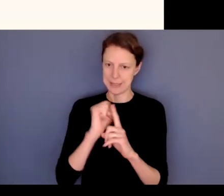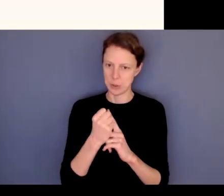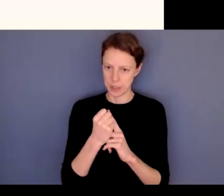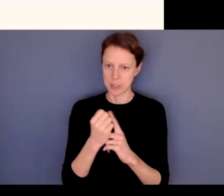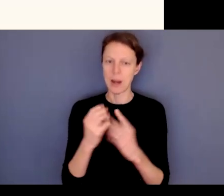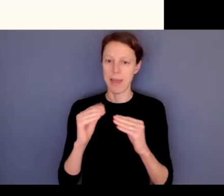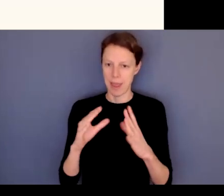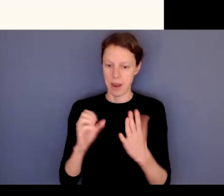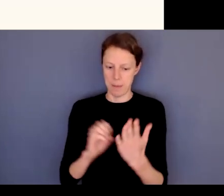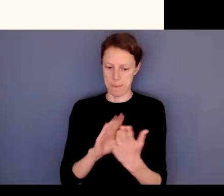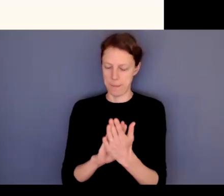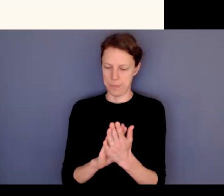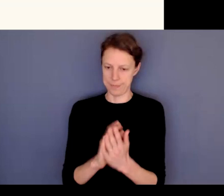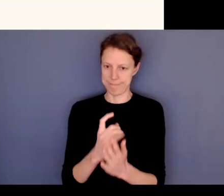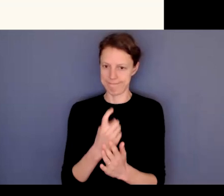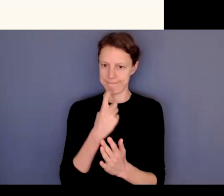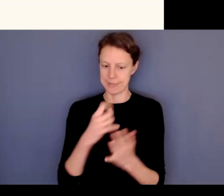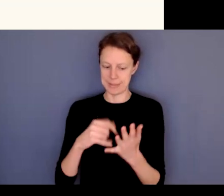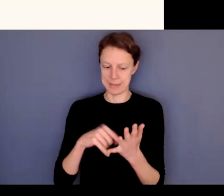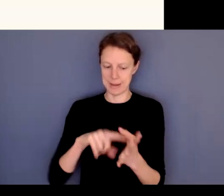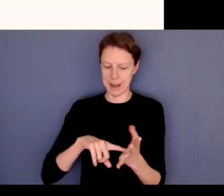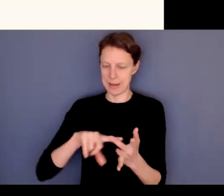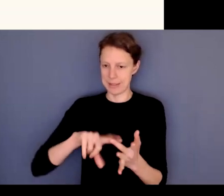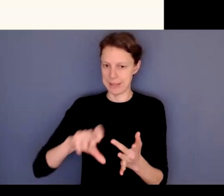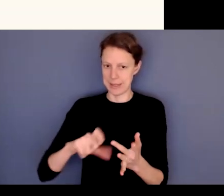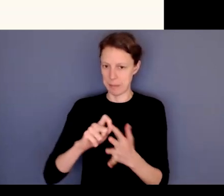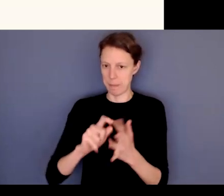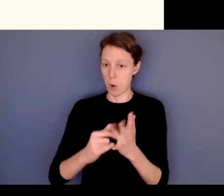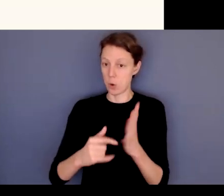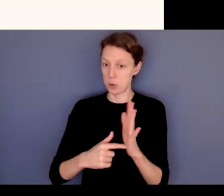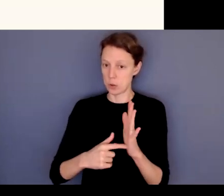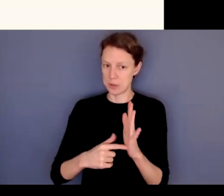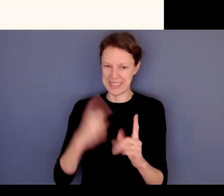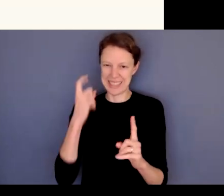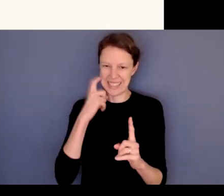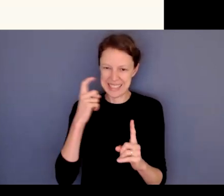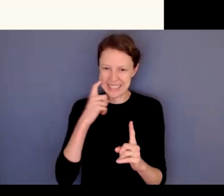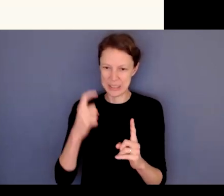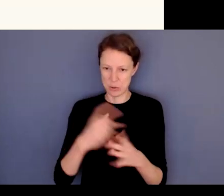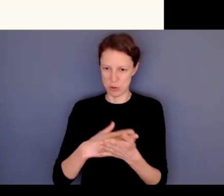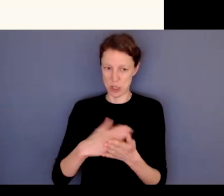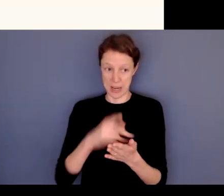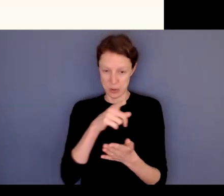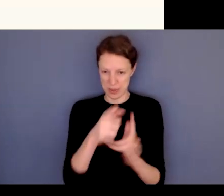really easy to either screenshot or share, so here's just some examples of the screenshot- able all information we like to